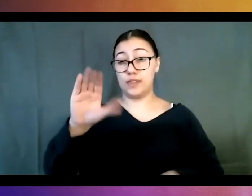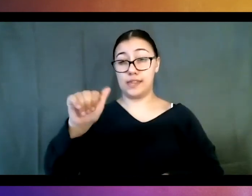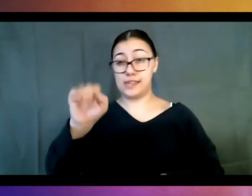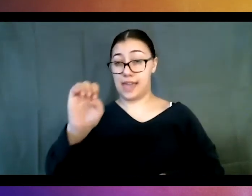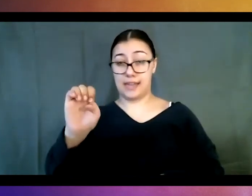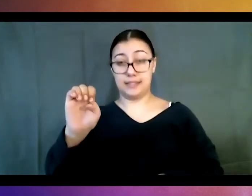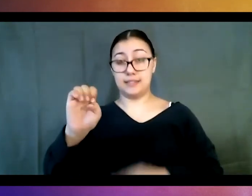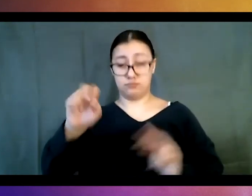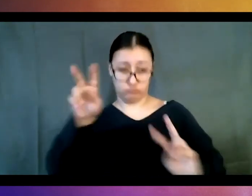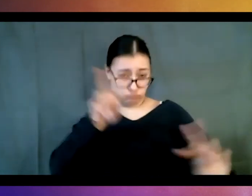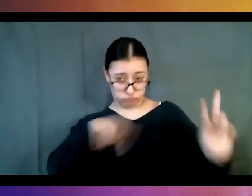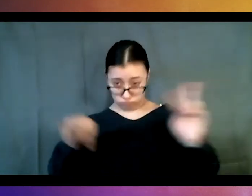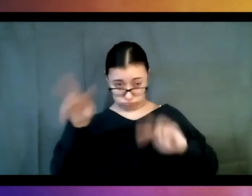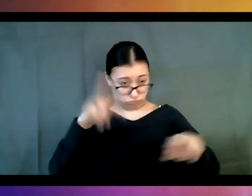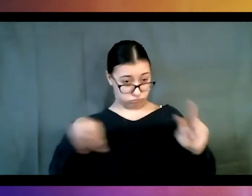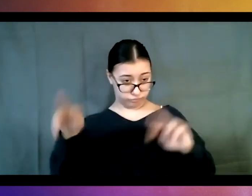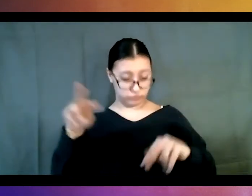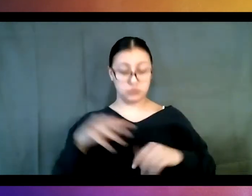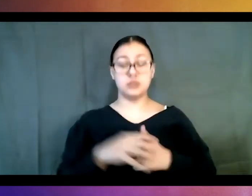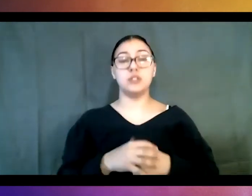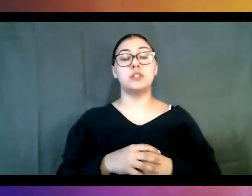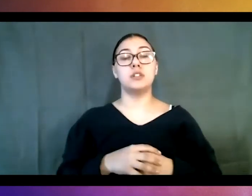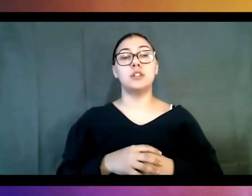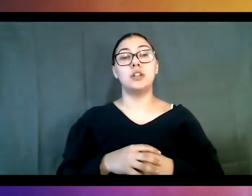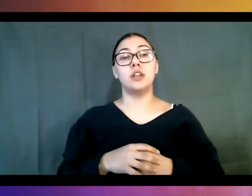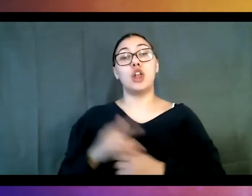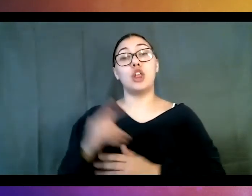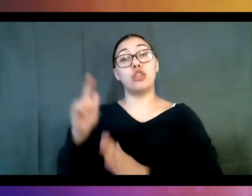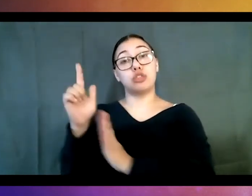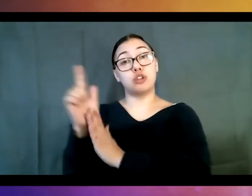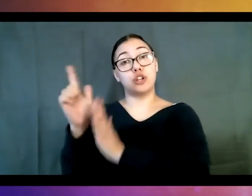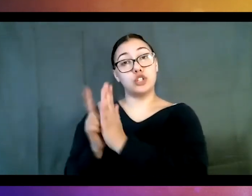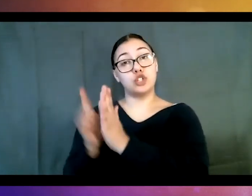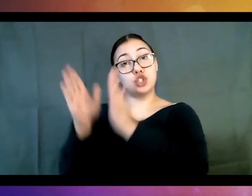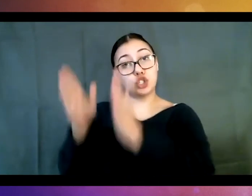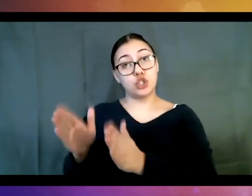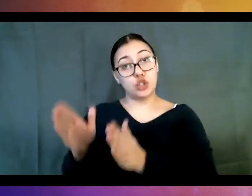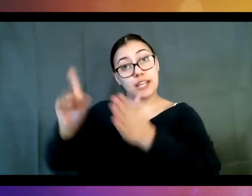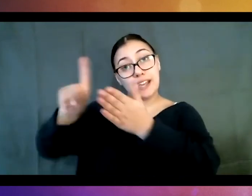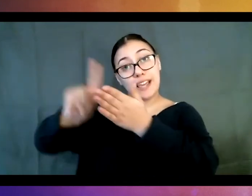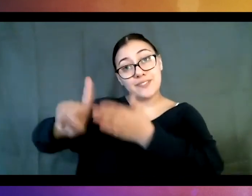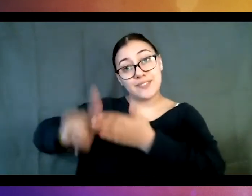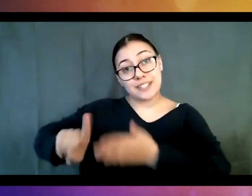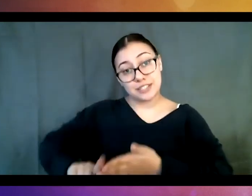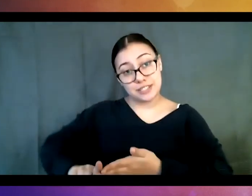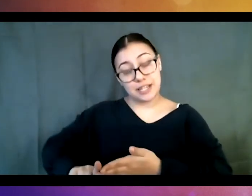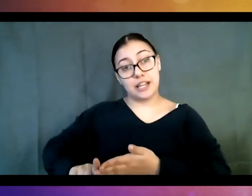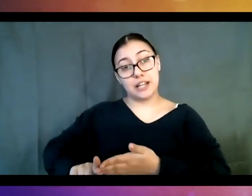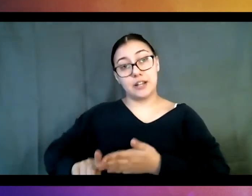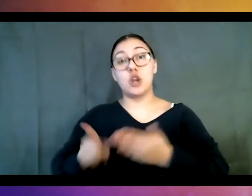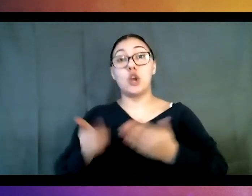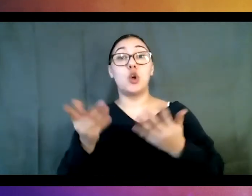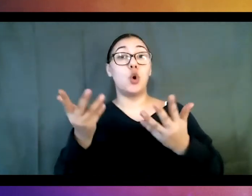The Attorney Investigator endeavors to conciliate or mediate the dispute